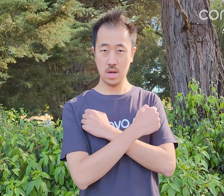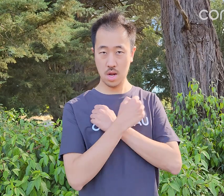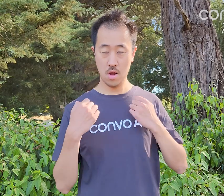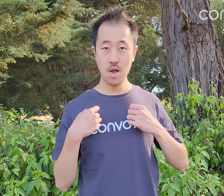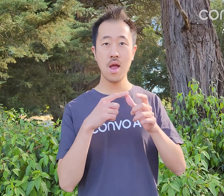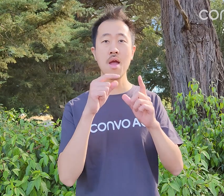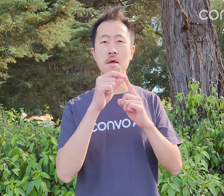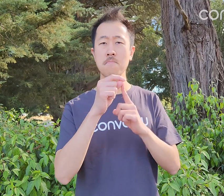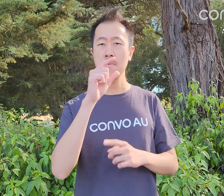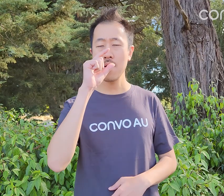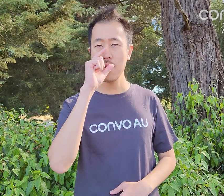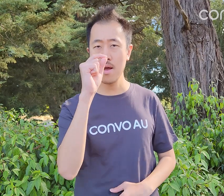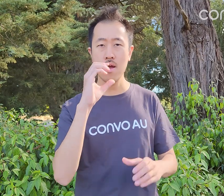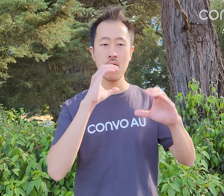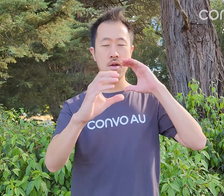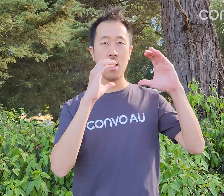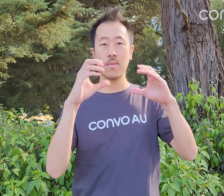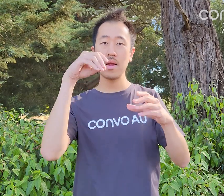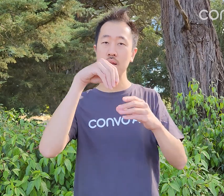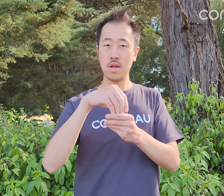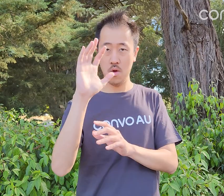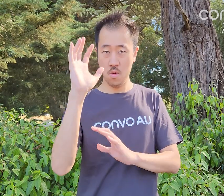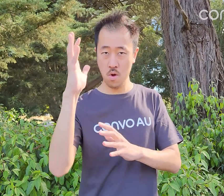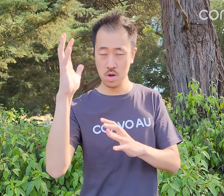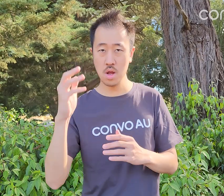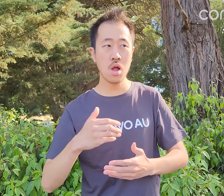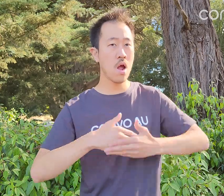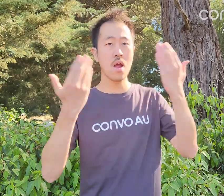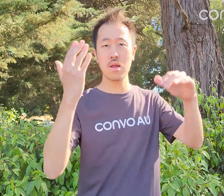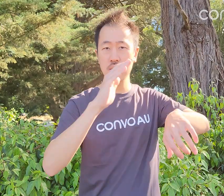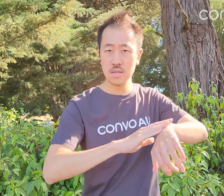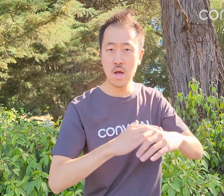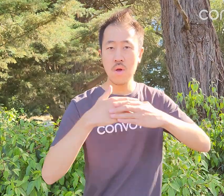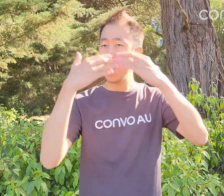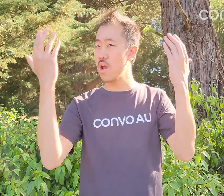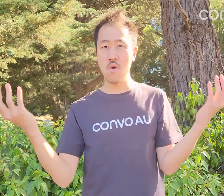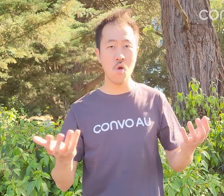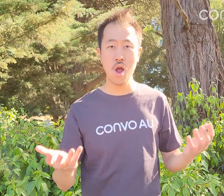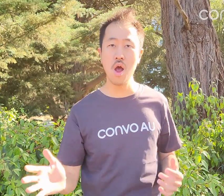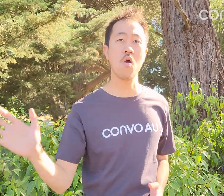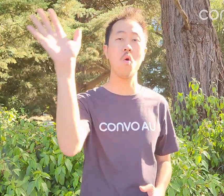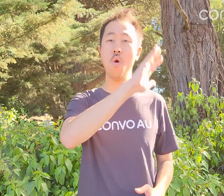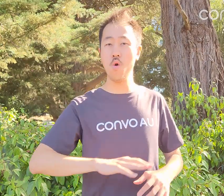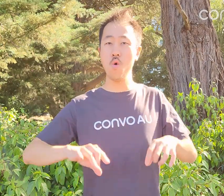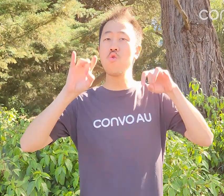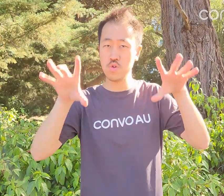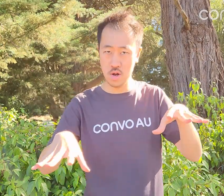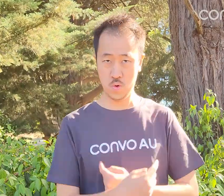Our app enables us to communicate in Auslan anytime and anywhere throughout Australia,